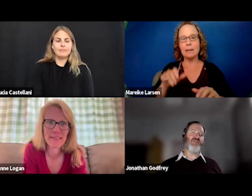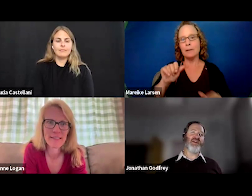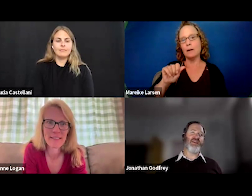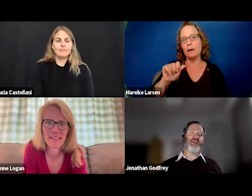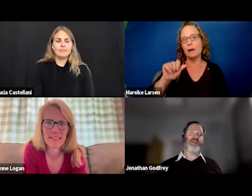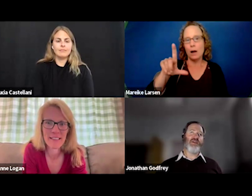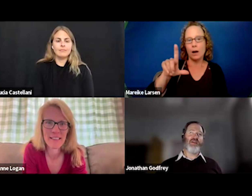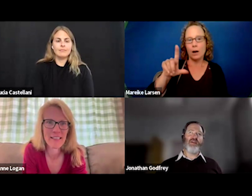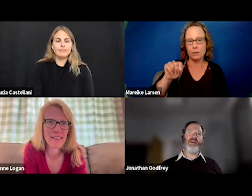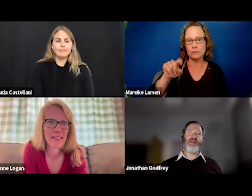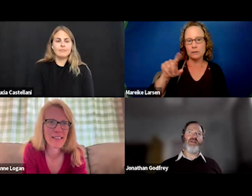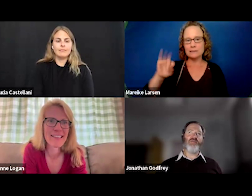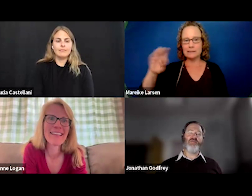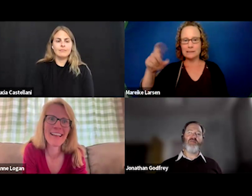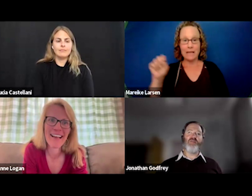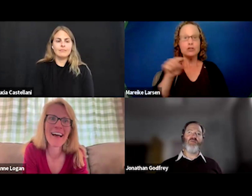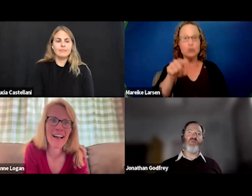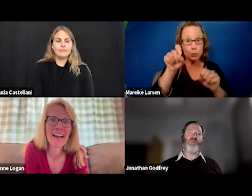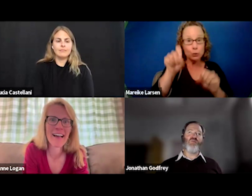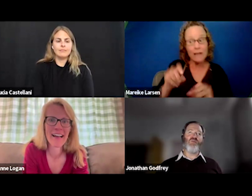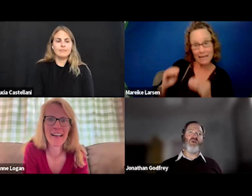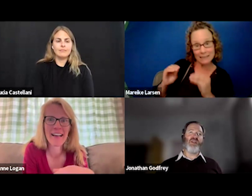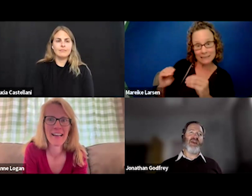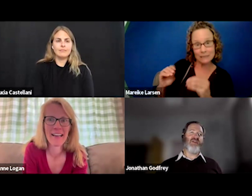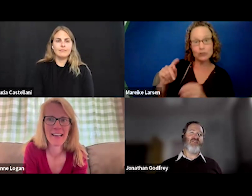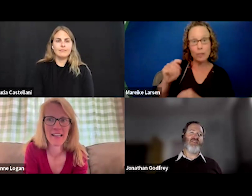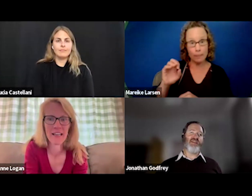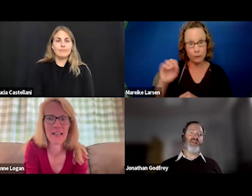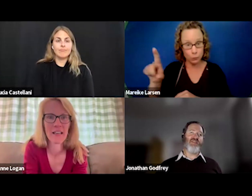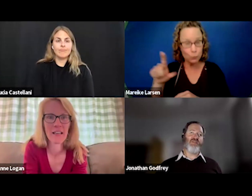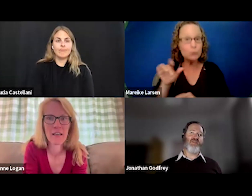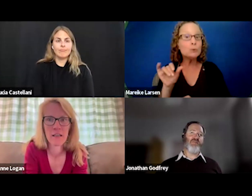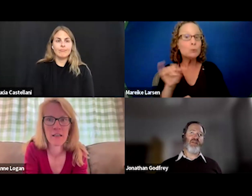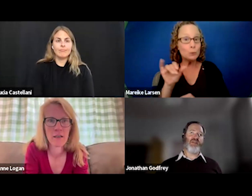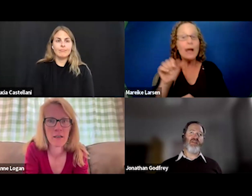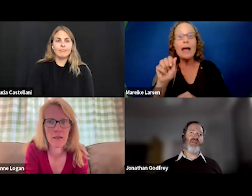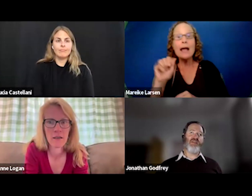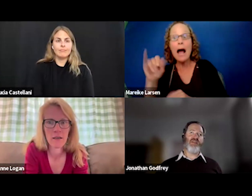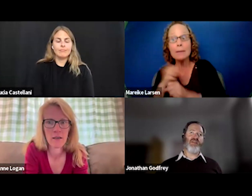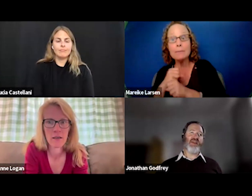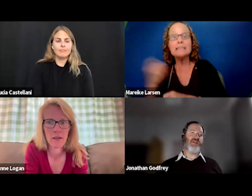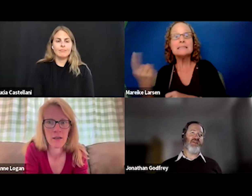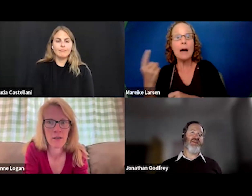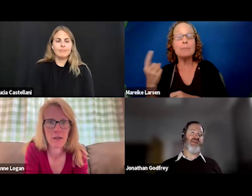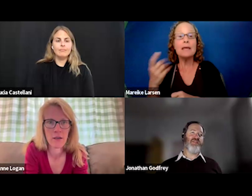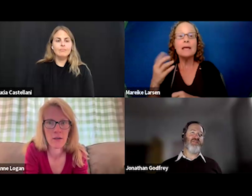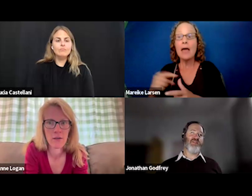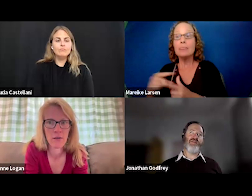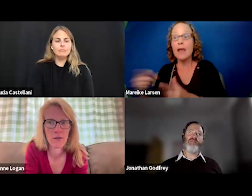like with what AI generates. But it comes back in the end--